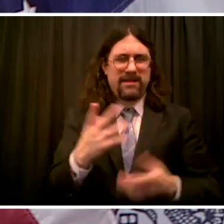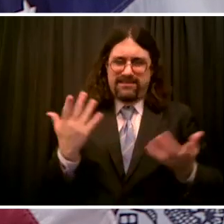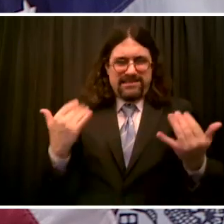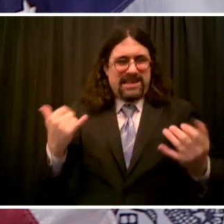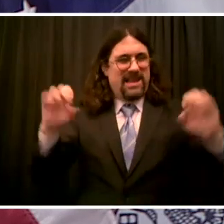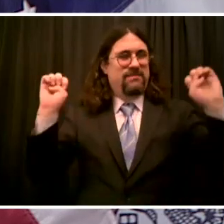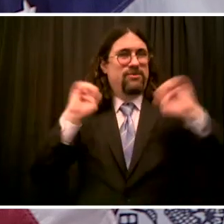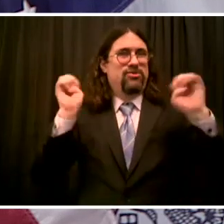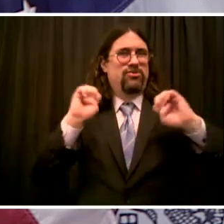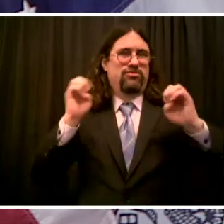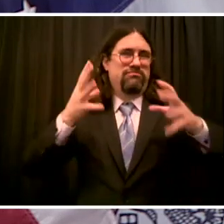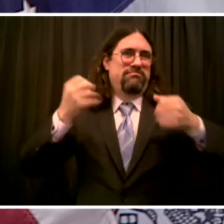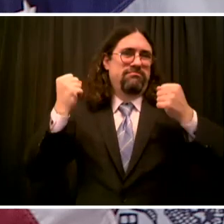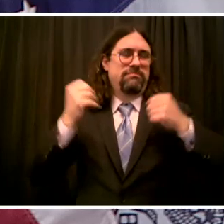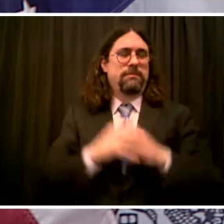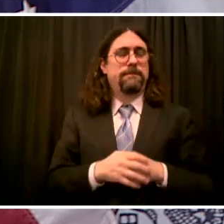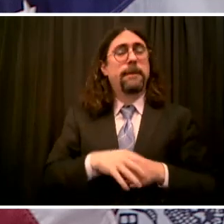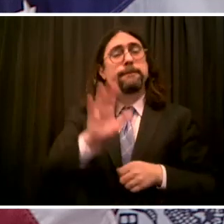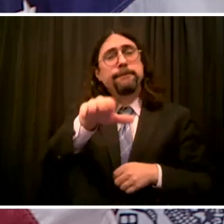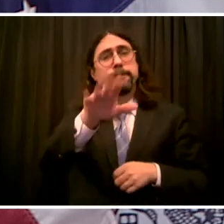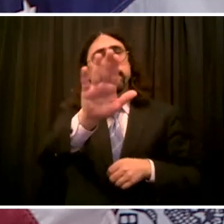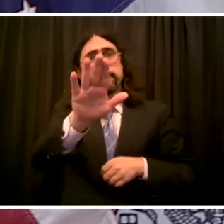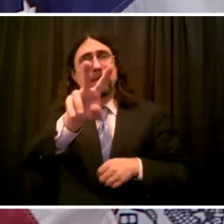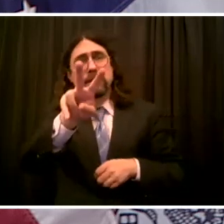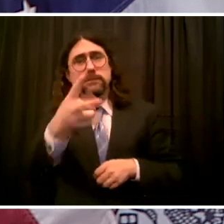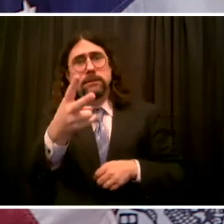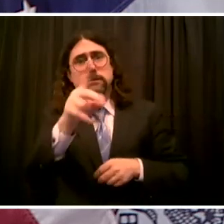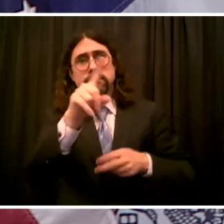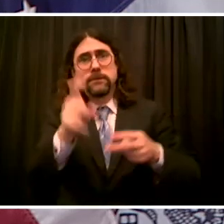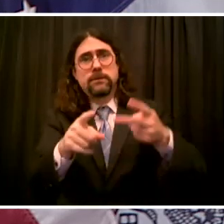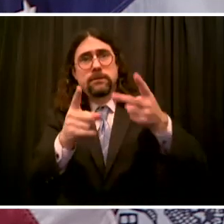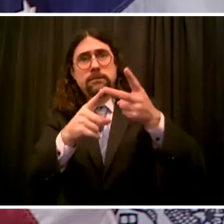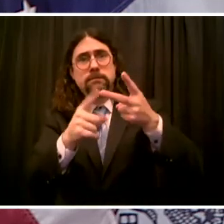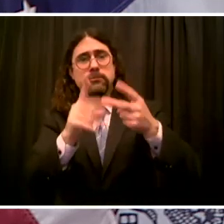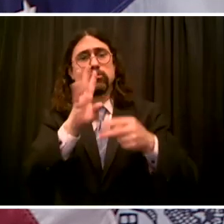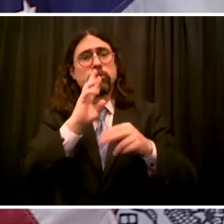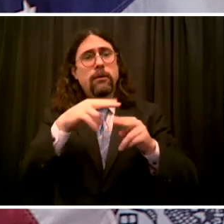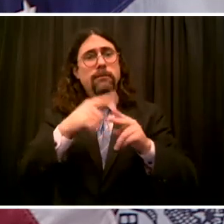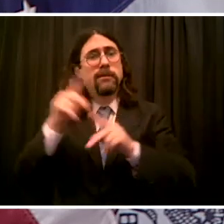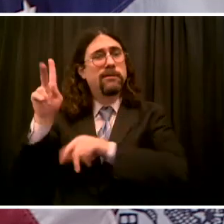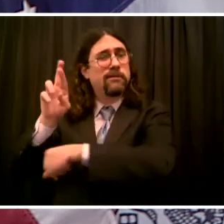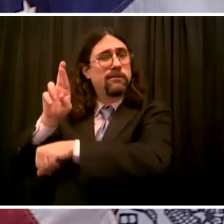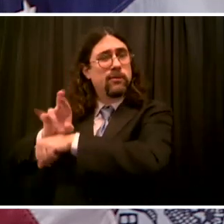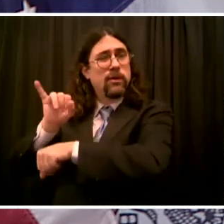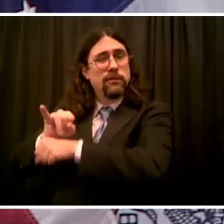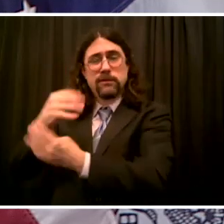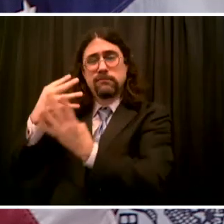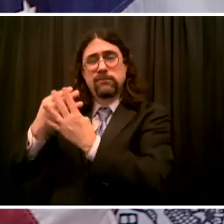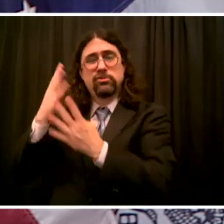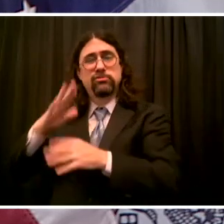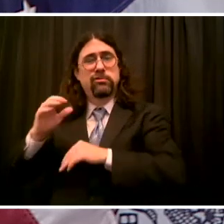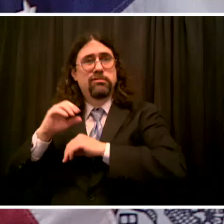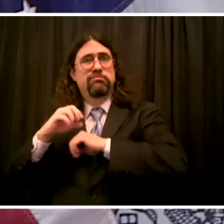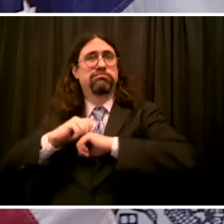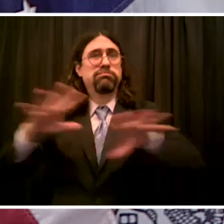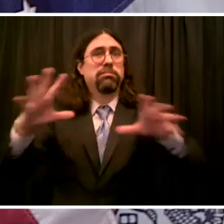CRISIS MODE. ON THE QUESTION OF THE RELEASES